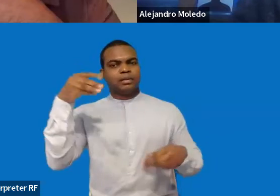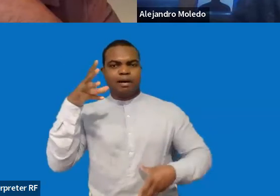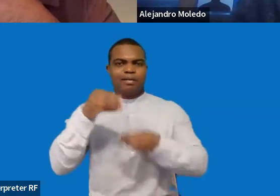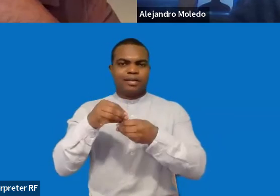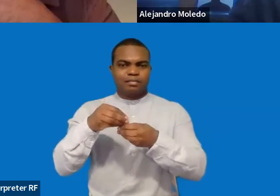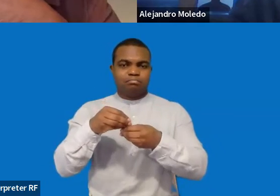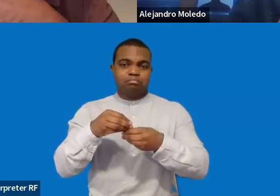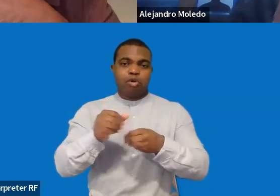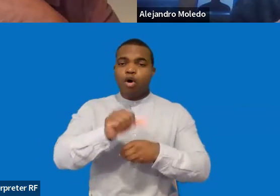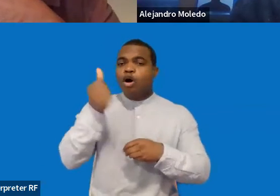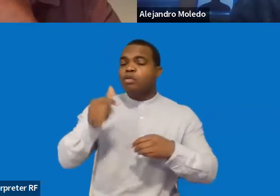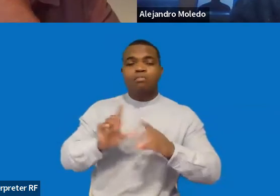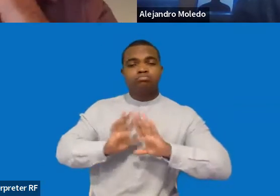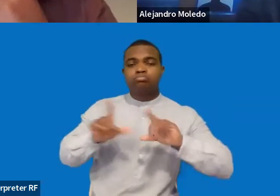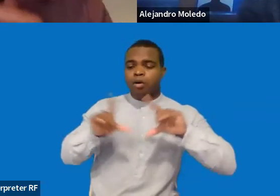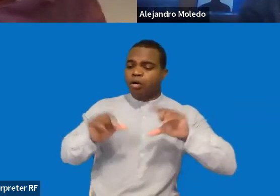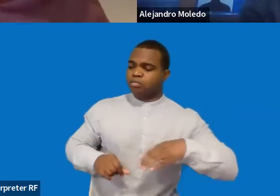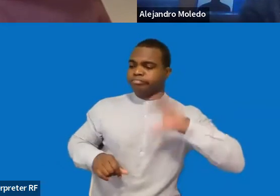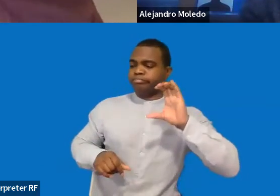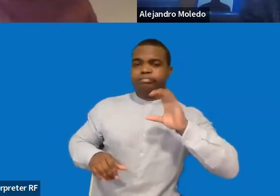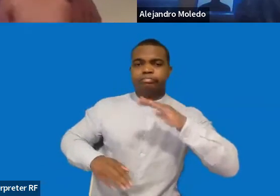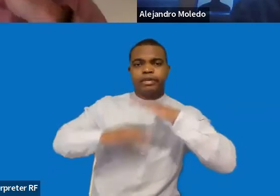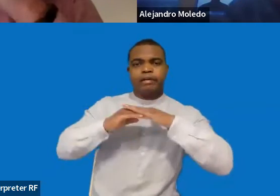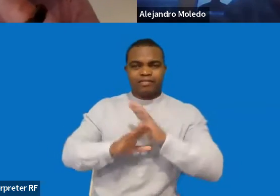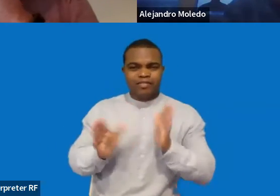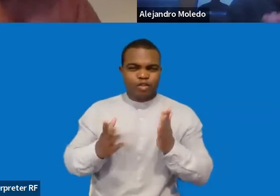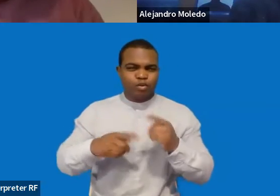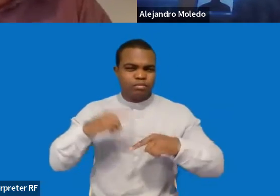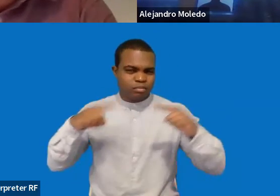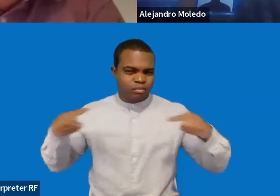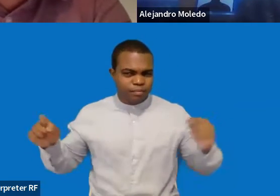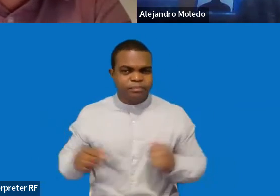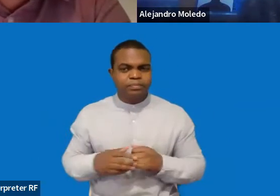In some cases, even having it on the same card: one side each.